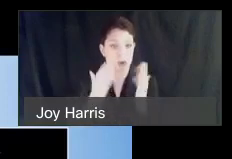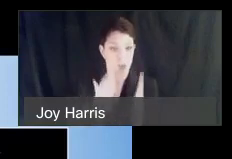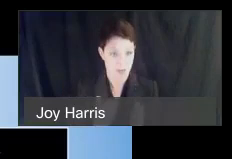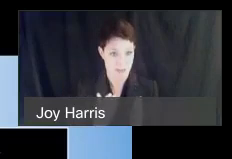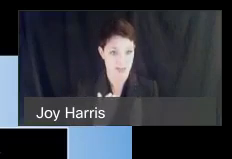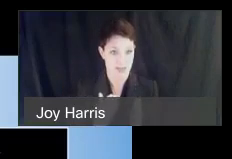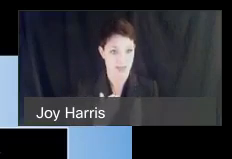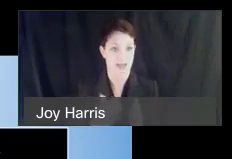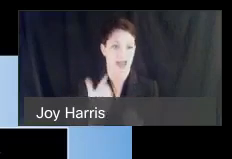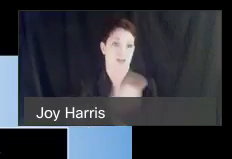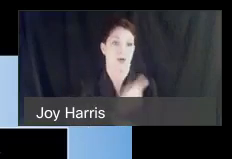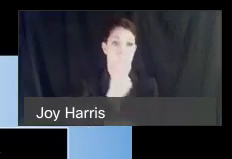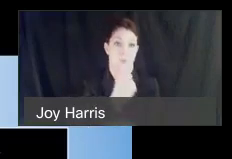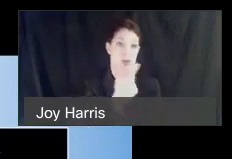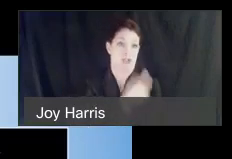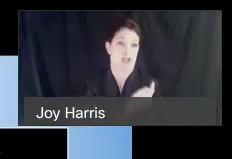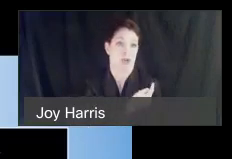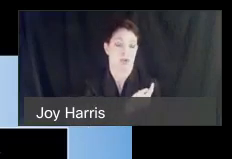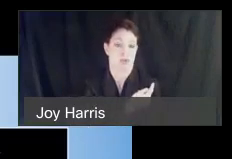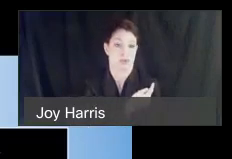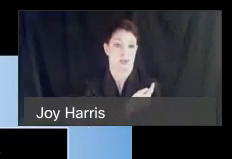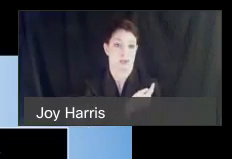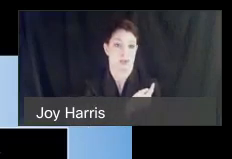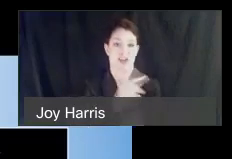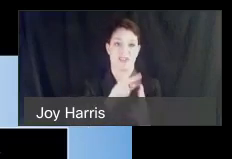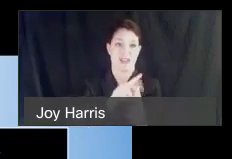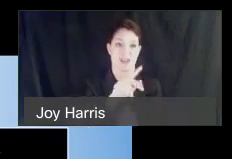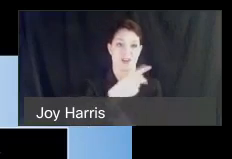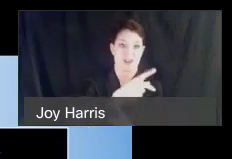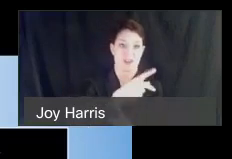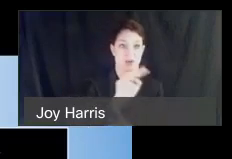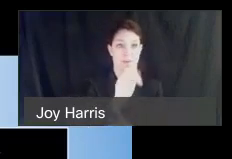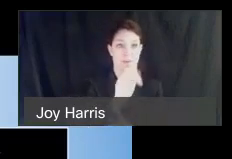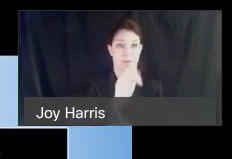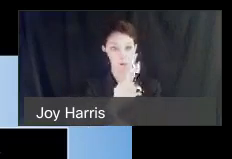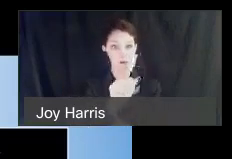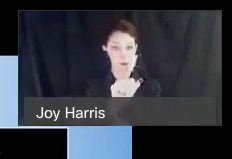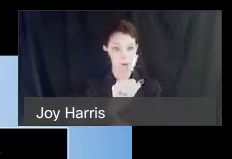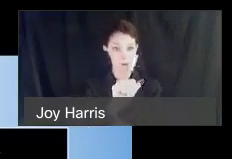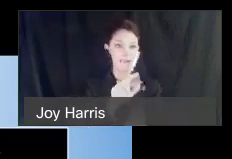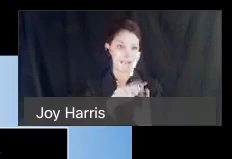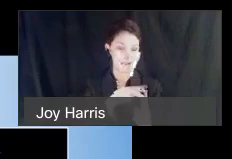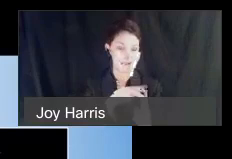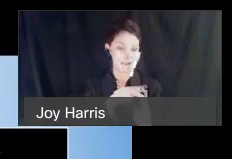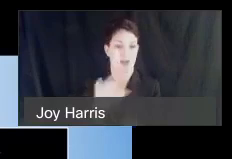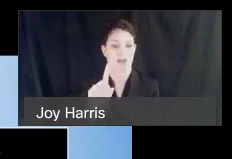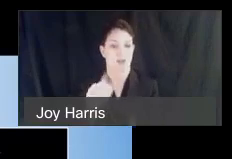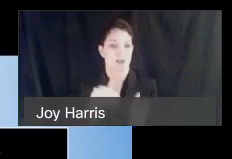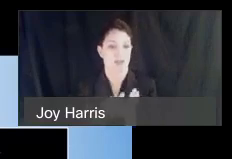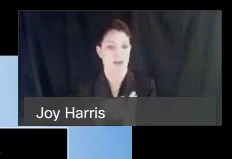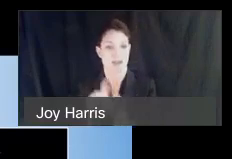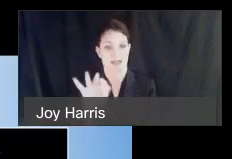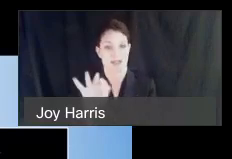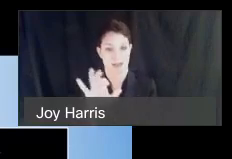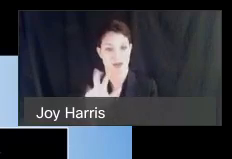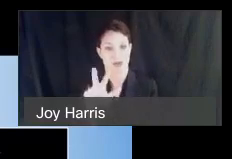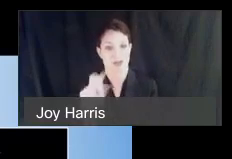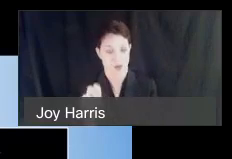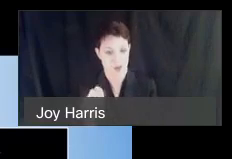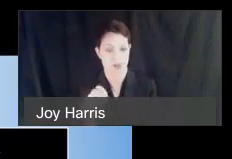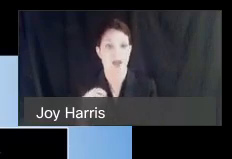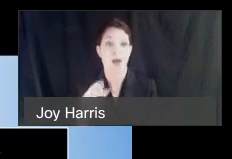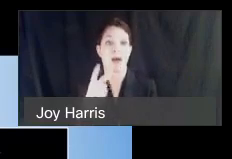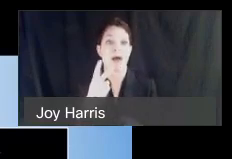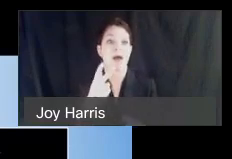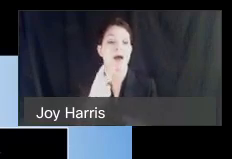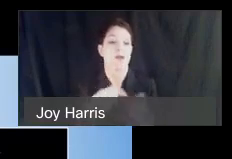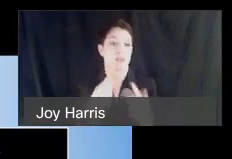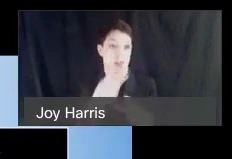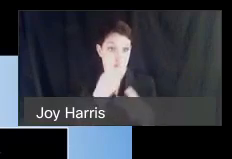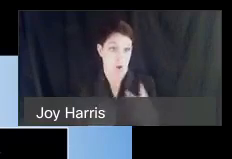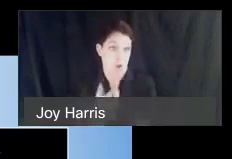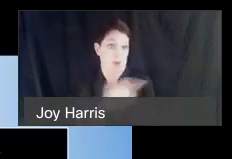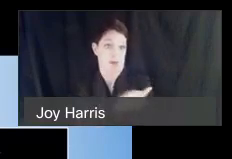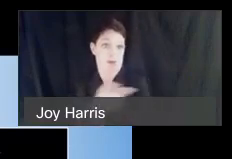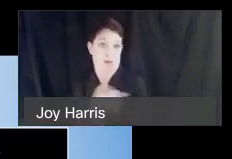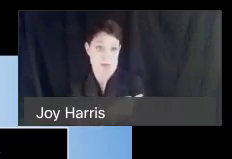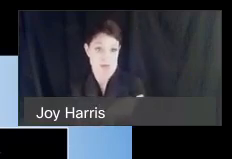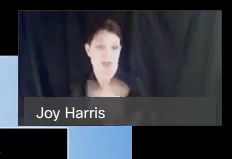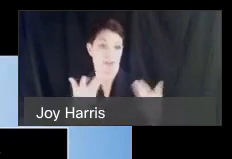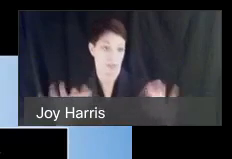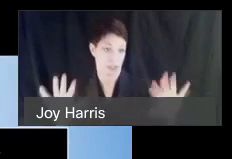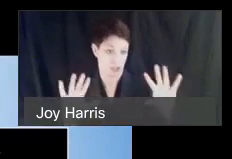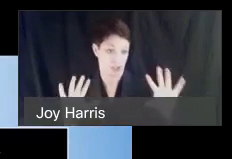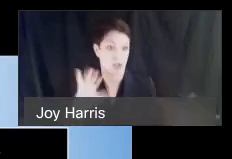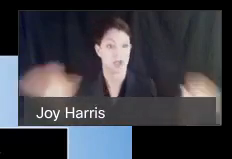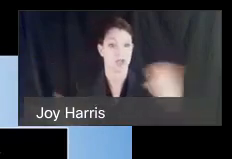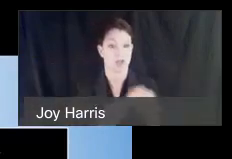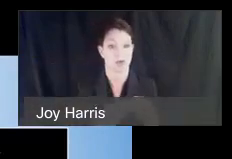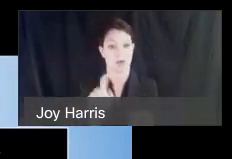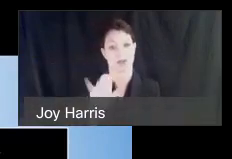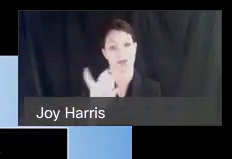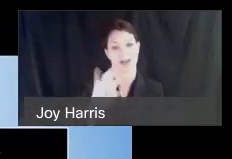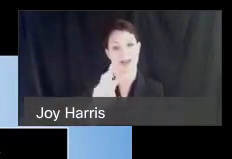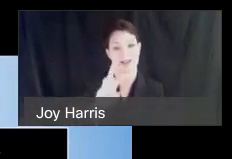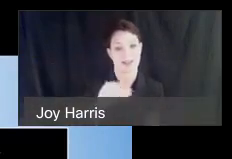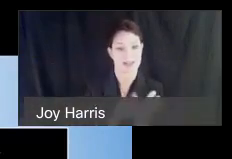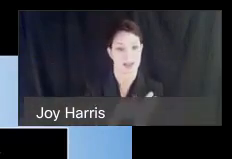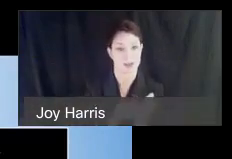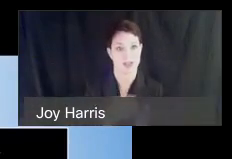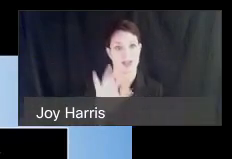of either Pfizer or Moderna and that 71,930 have received both doses. So in total, 186,967